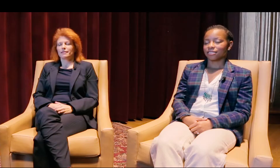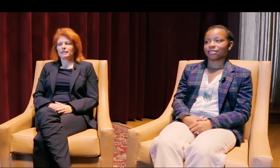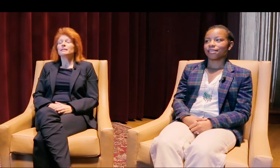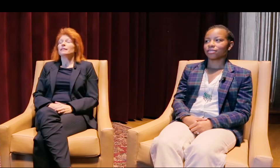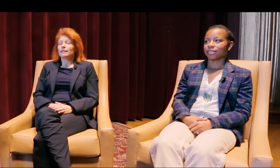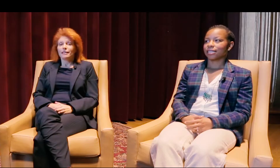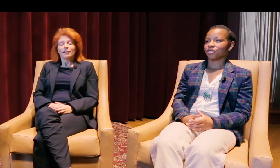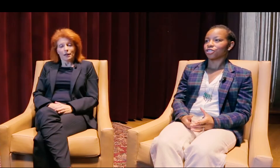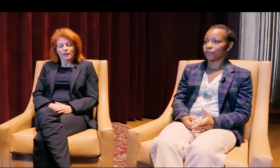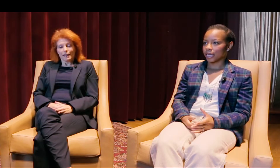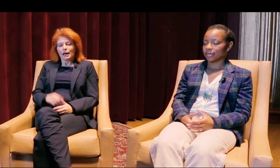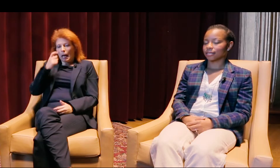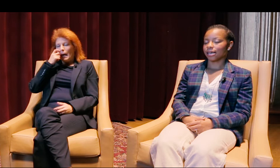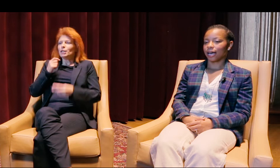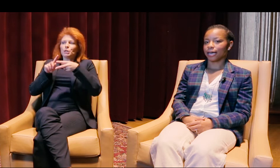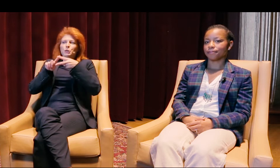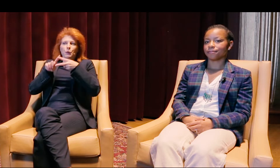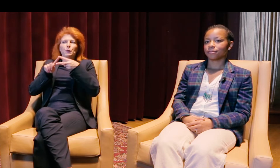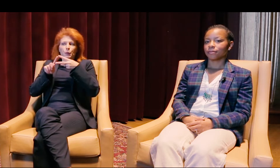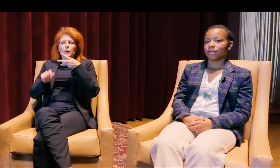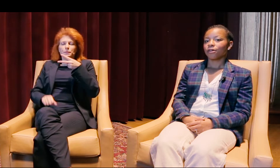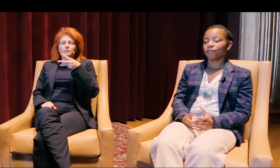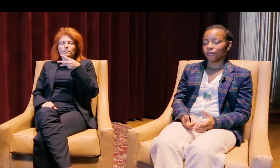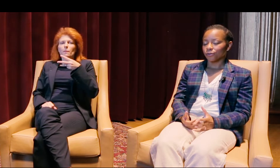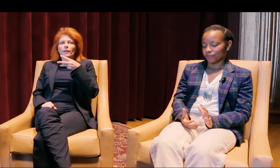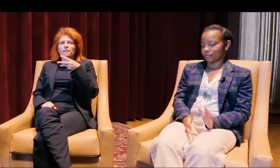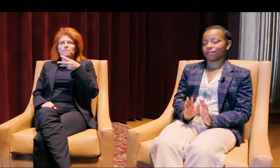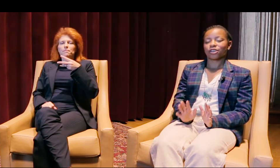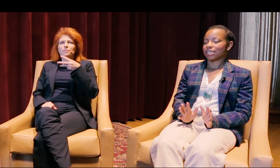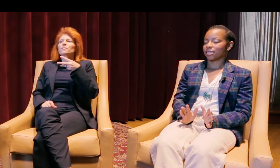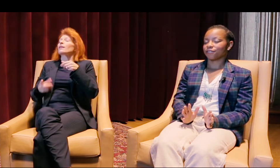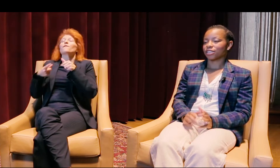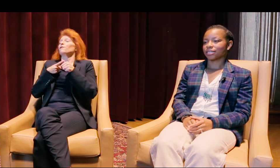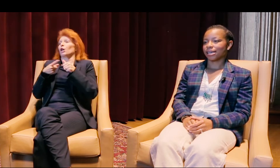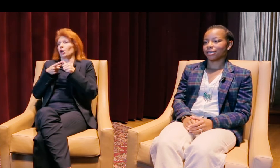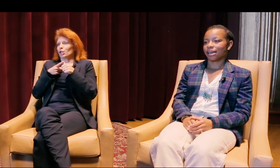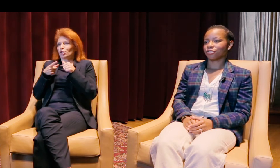There's, I'd say there's two things, first things first,